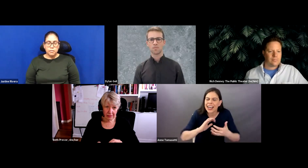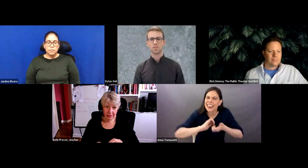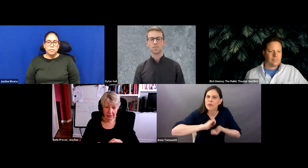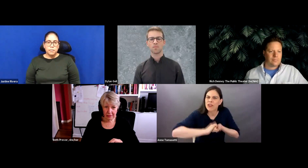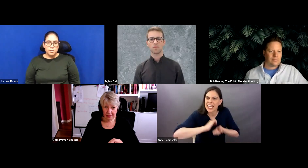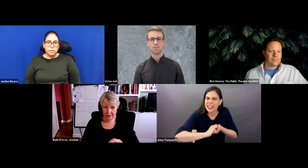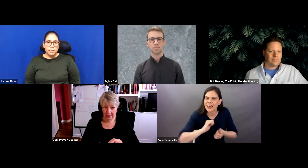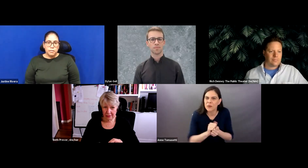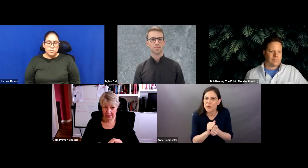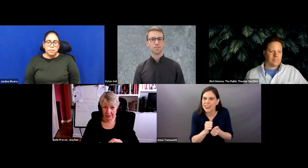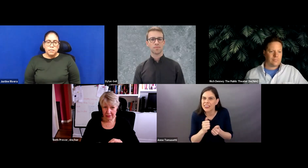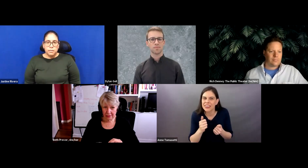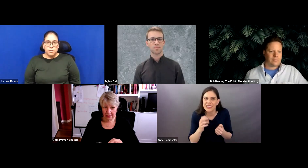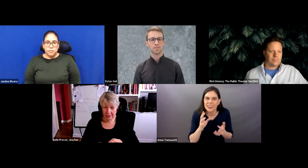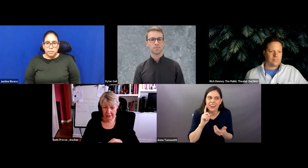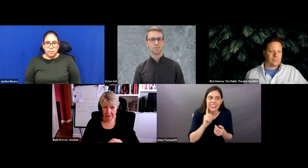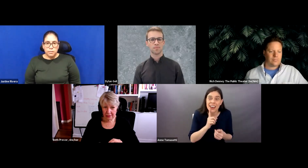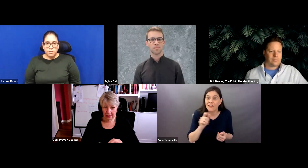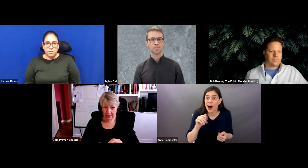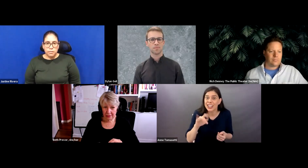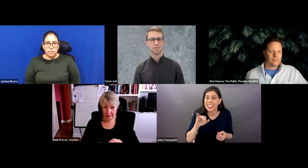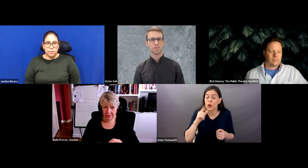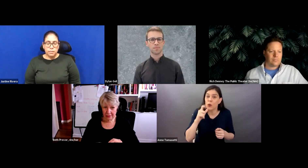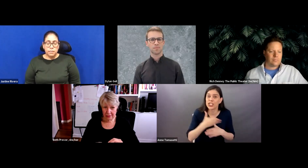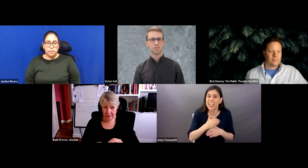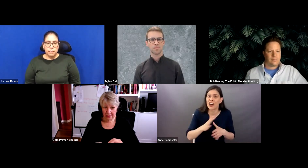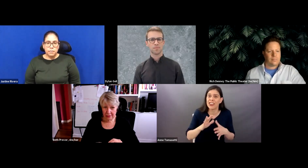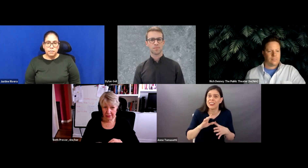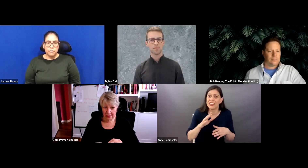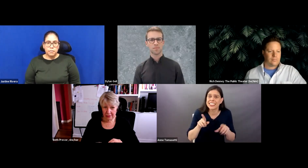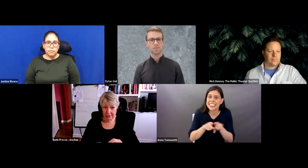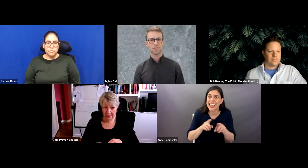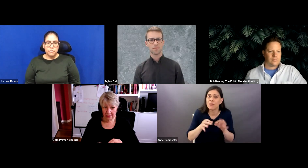time of an online world, we were able to really collaborate and